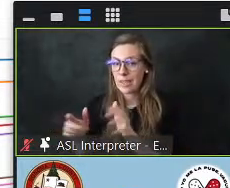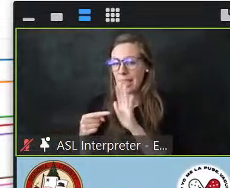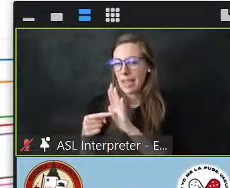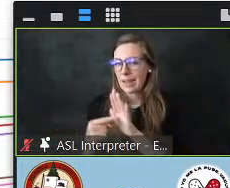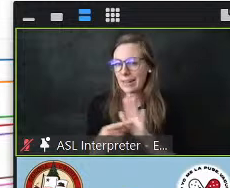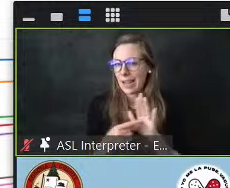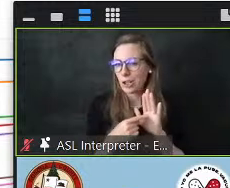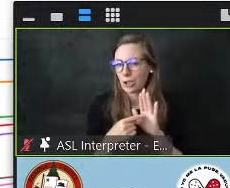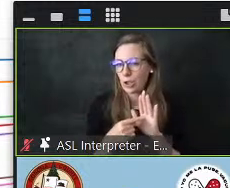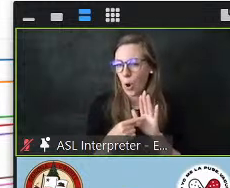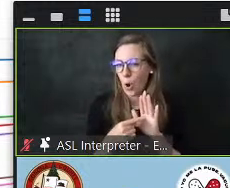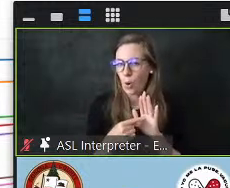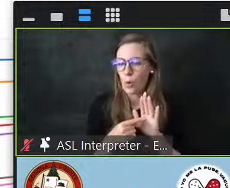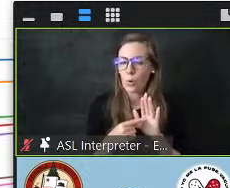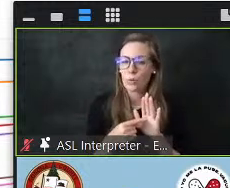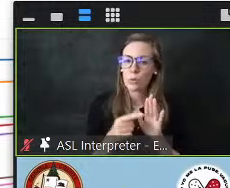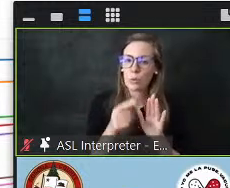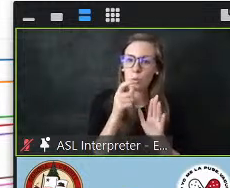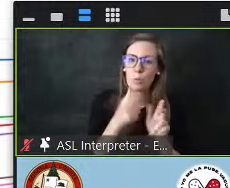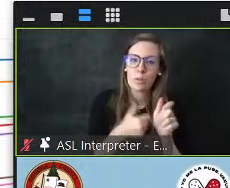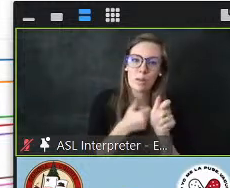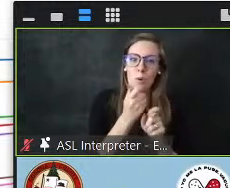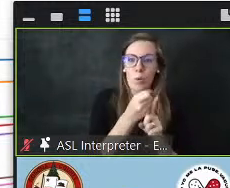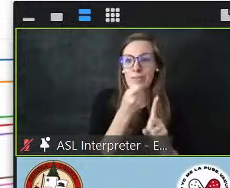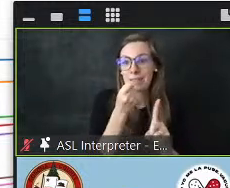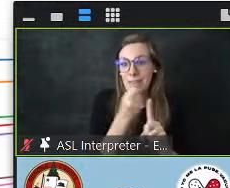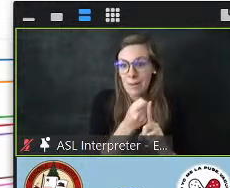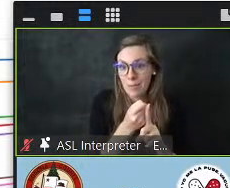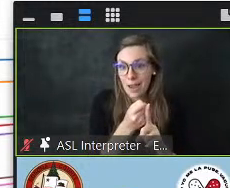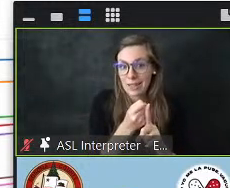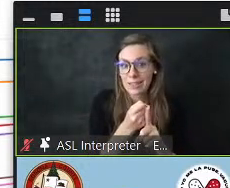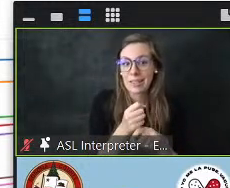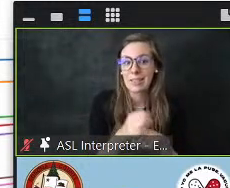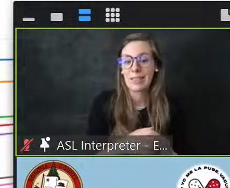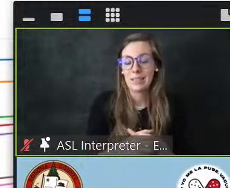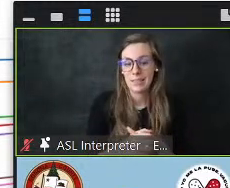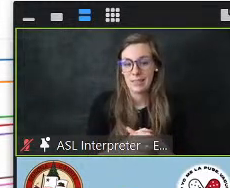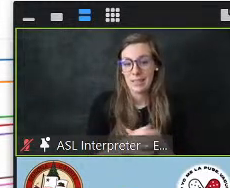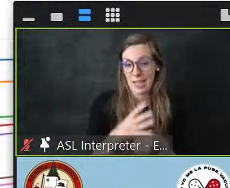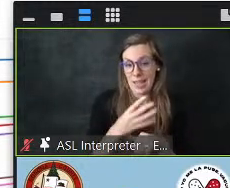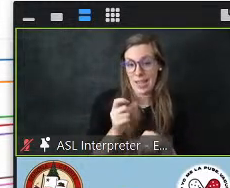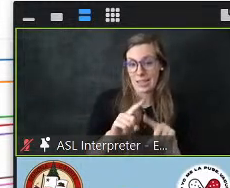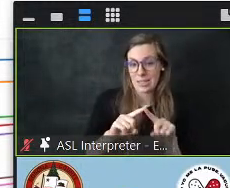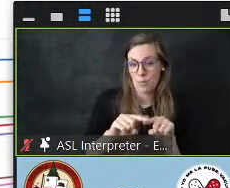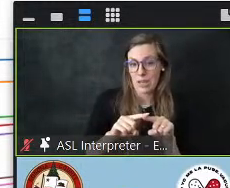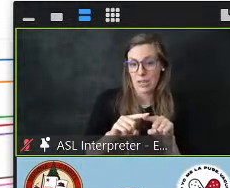And you can also see when the Gray line,